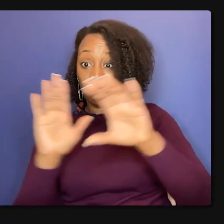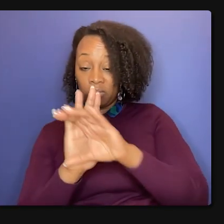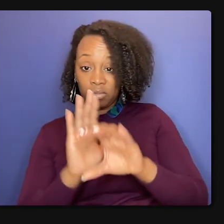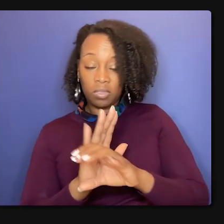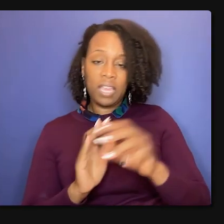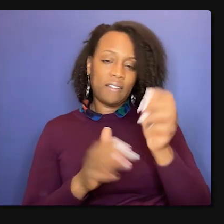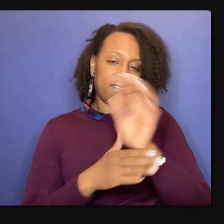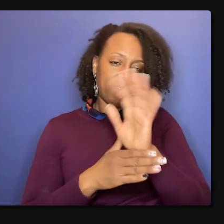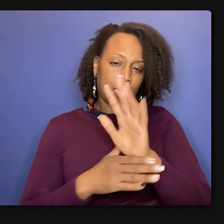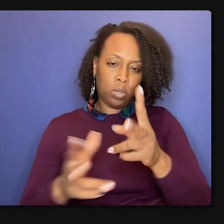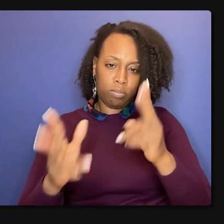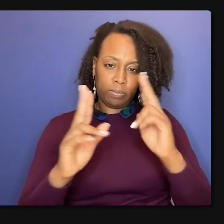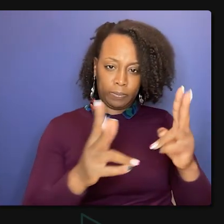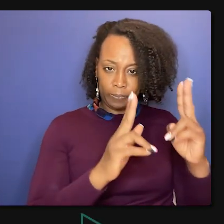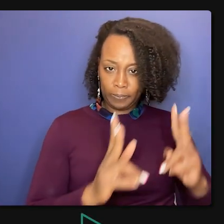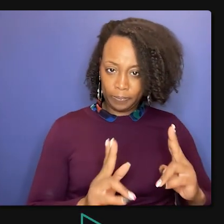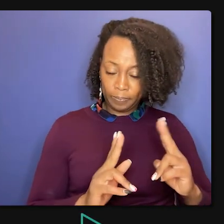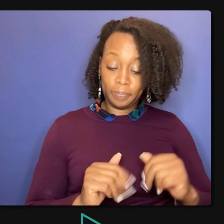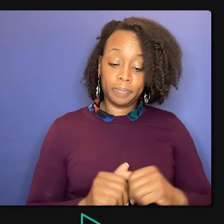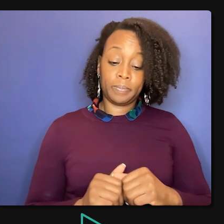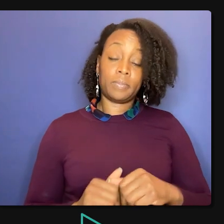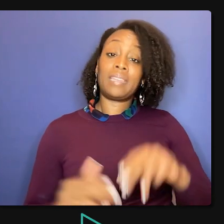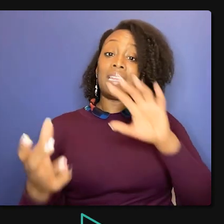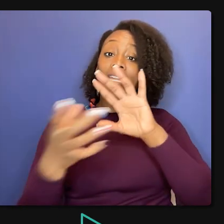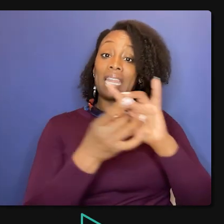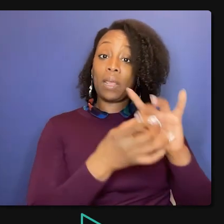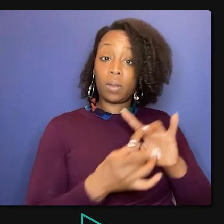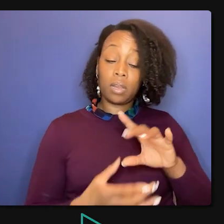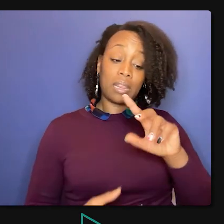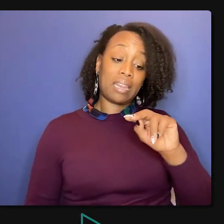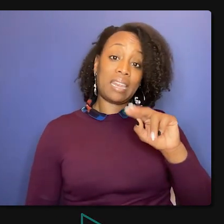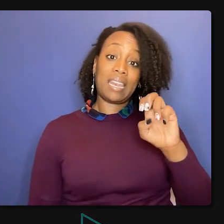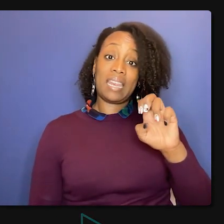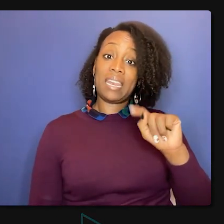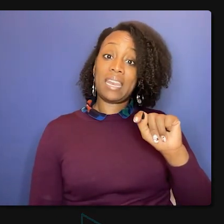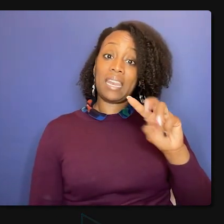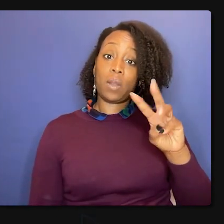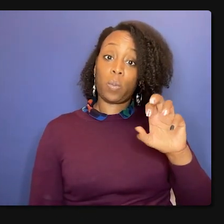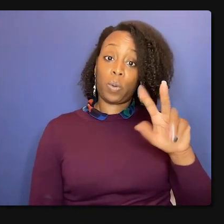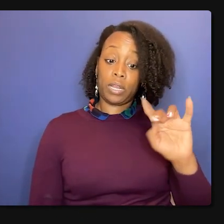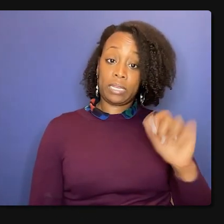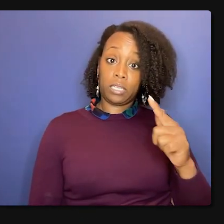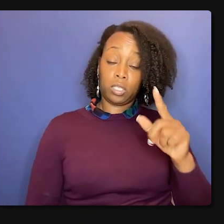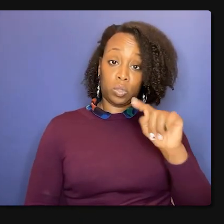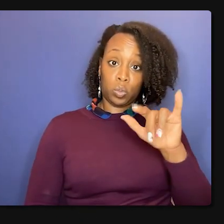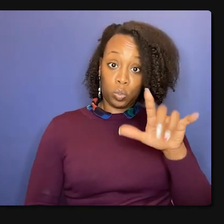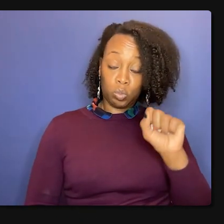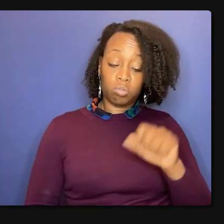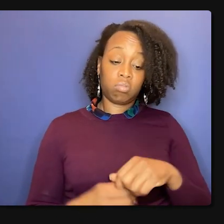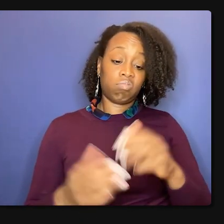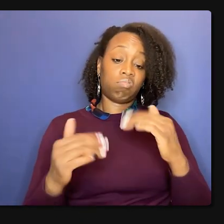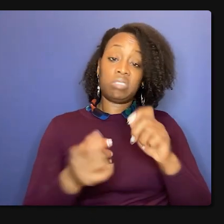We also have some networking tools, the ability to change the console settings remotely